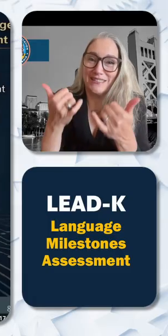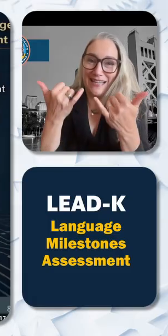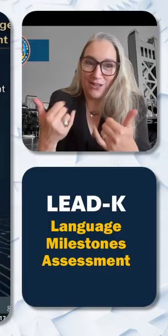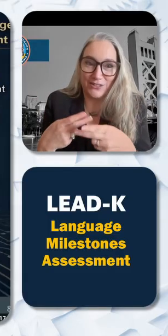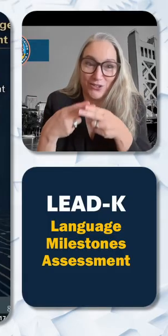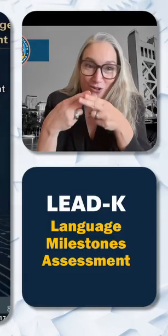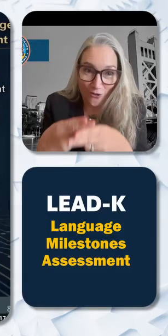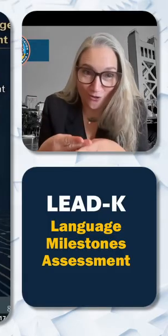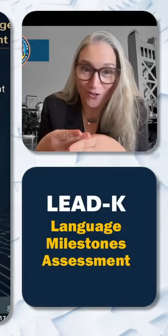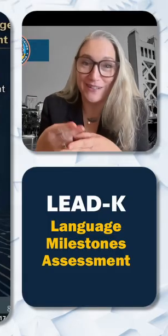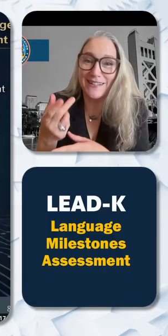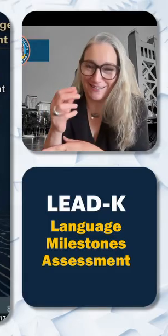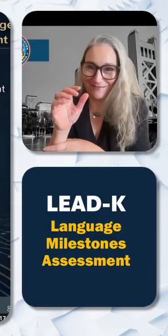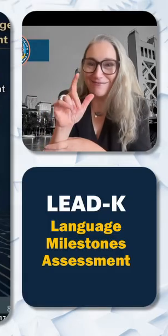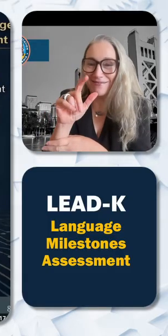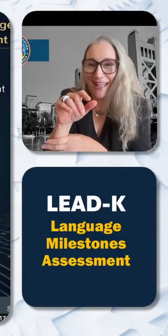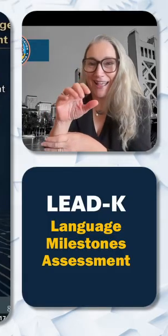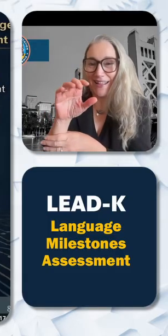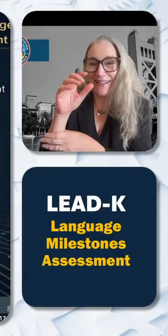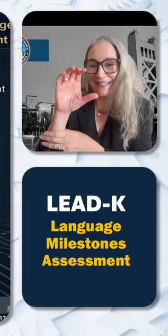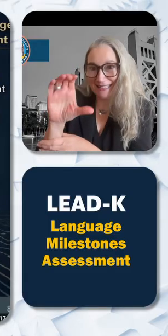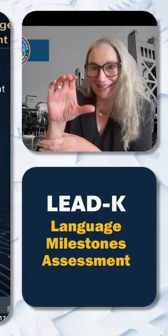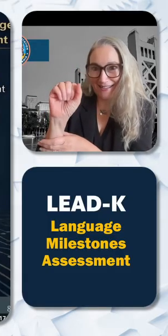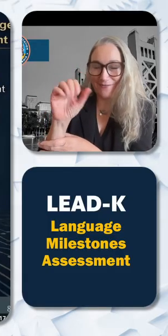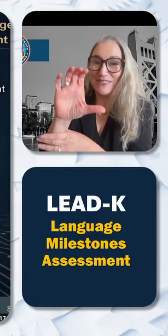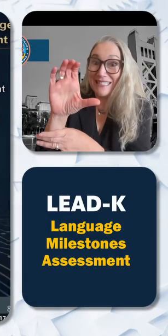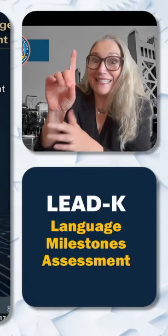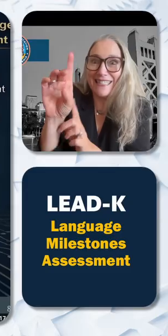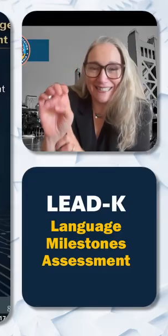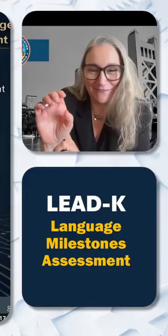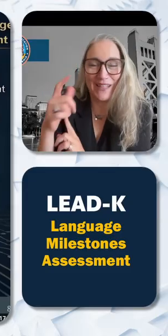individuals to develop something called…